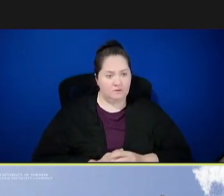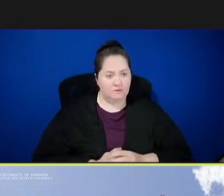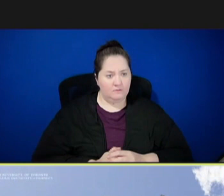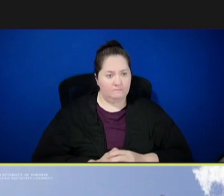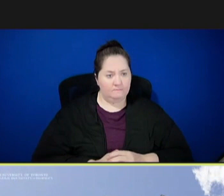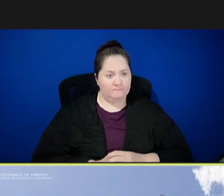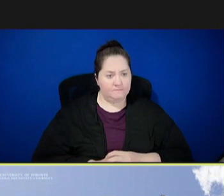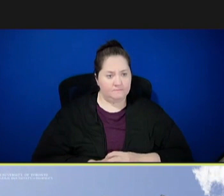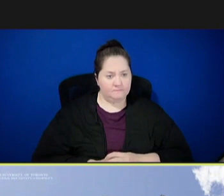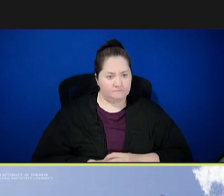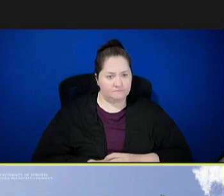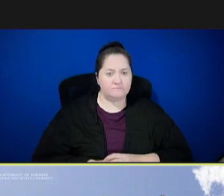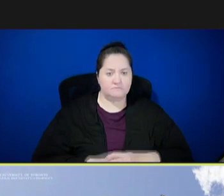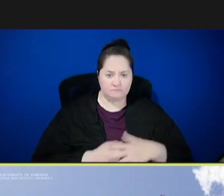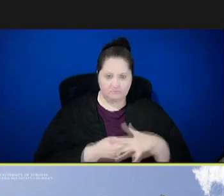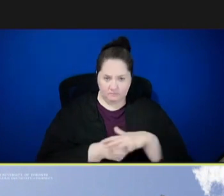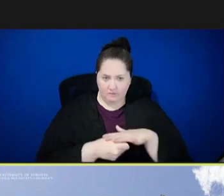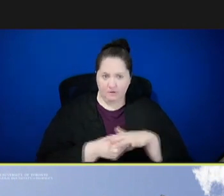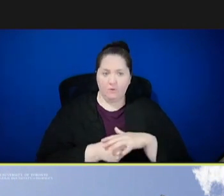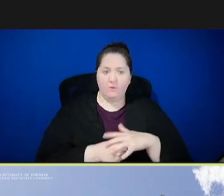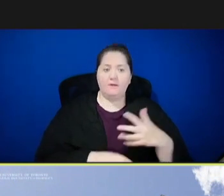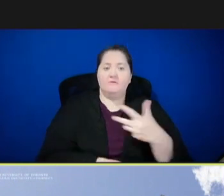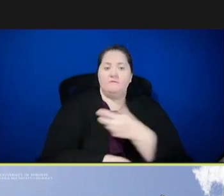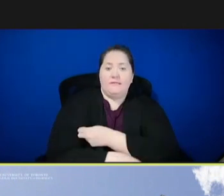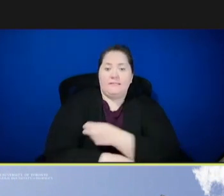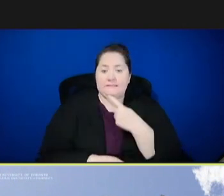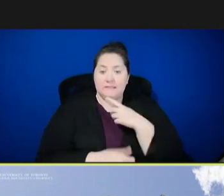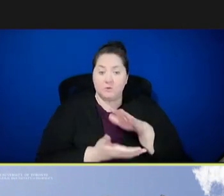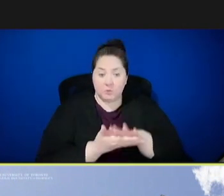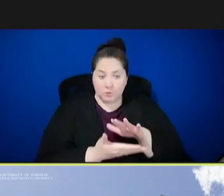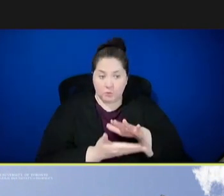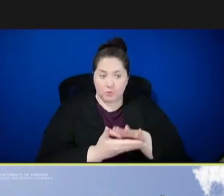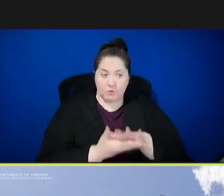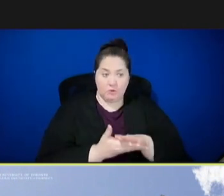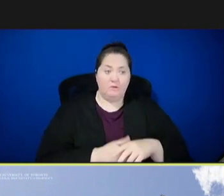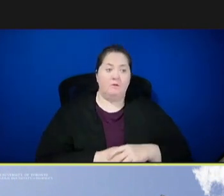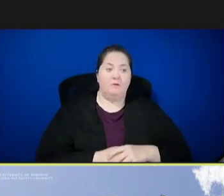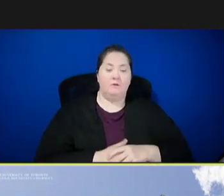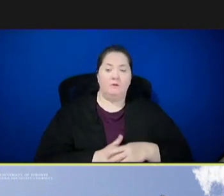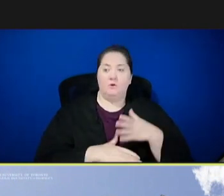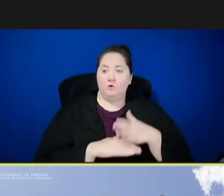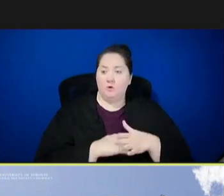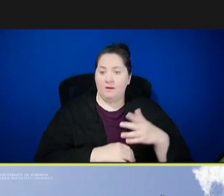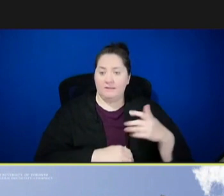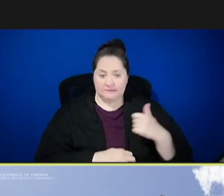vaccination spaces. We vaccinate, as I said, at school across Canada. These are just some